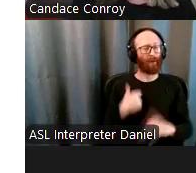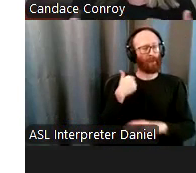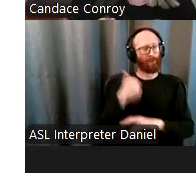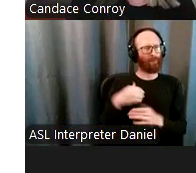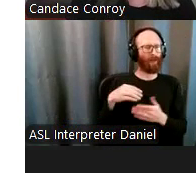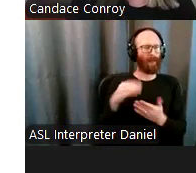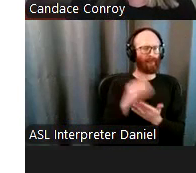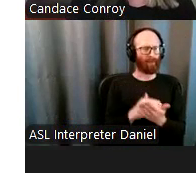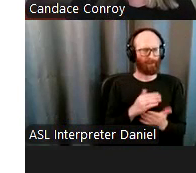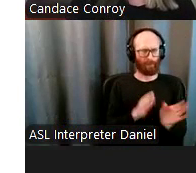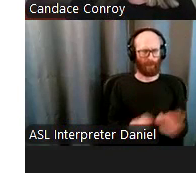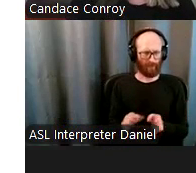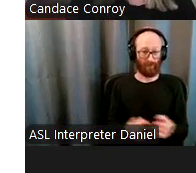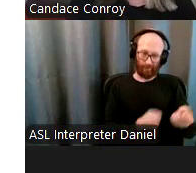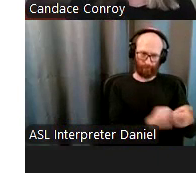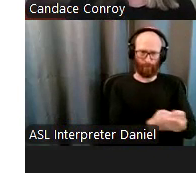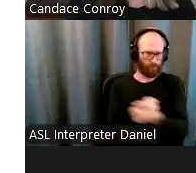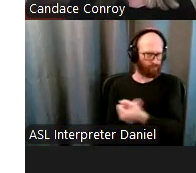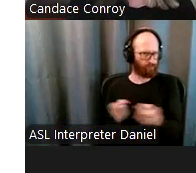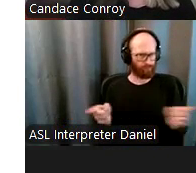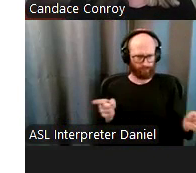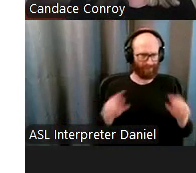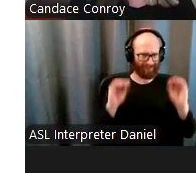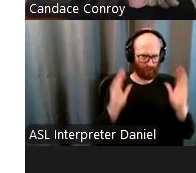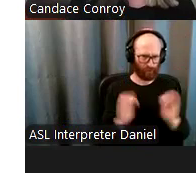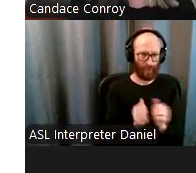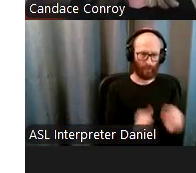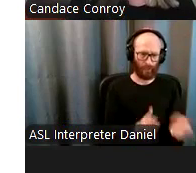supporting our teachers with how they can differentiate for their students?